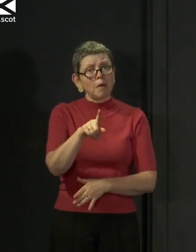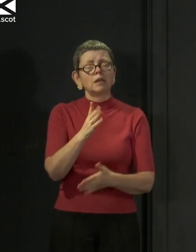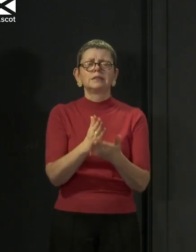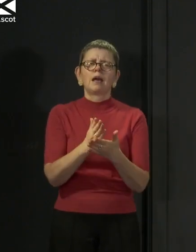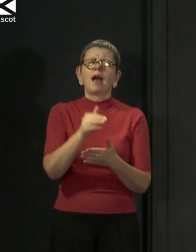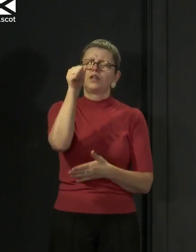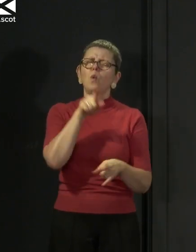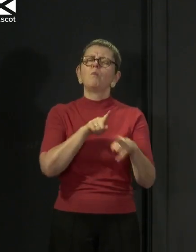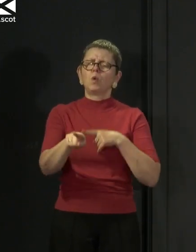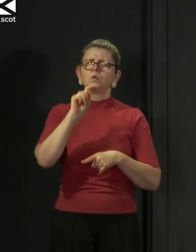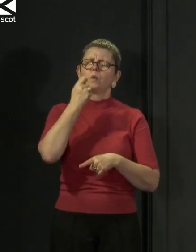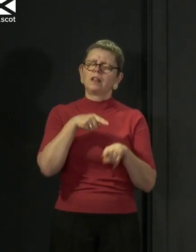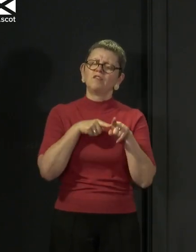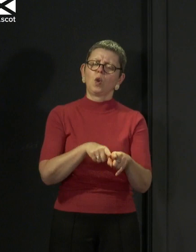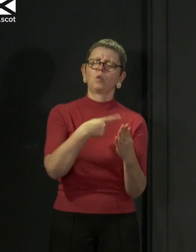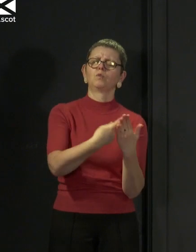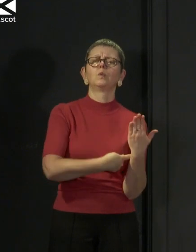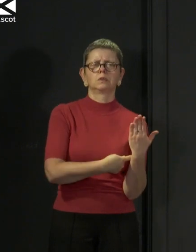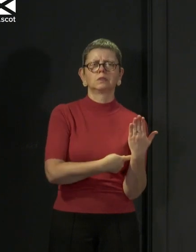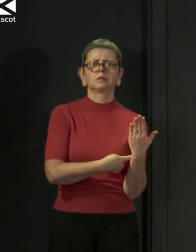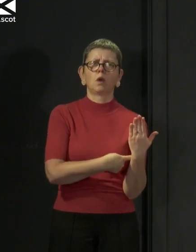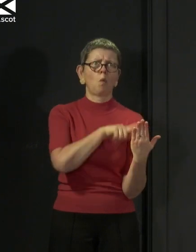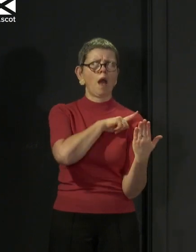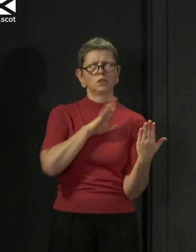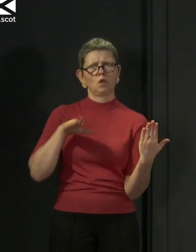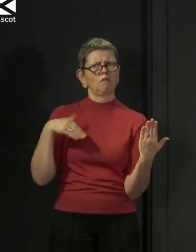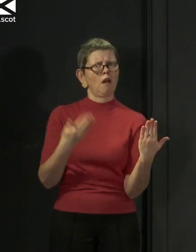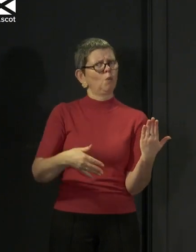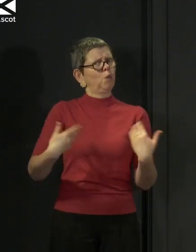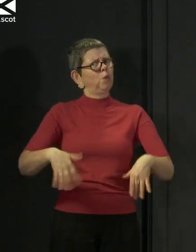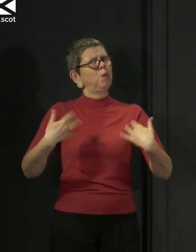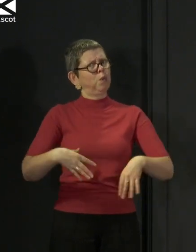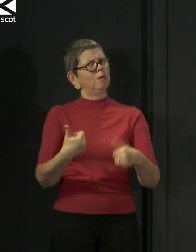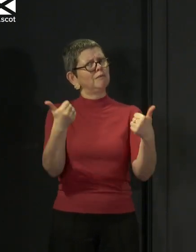with these rules. After all, you have been magnificent over these past few weeks. By